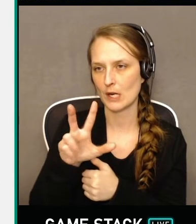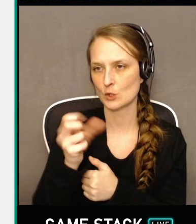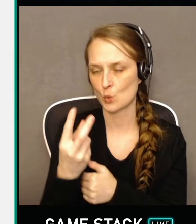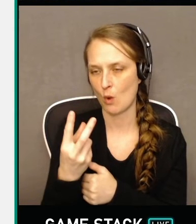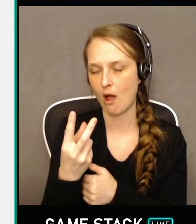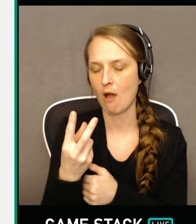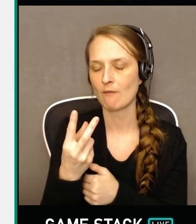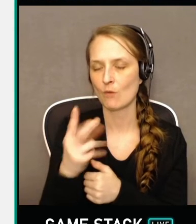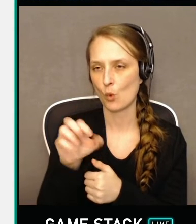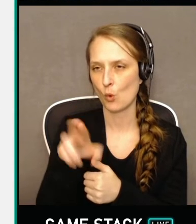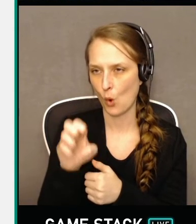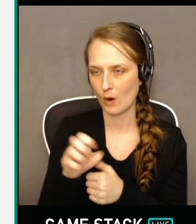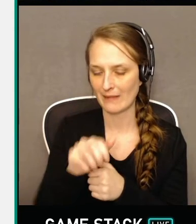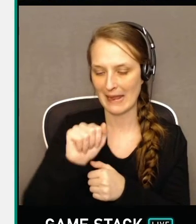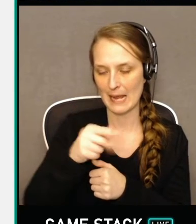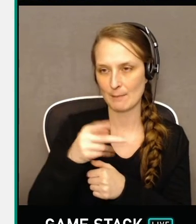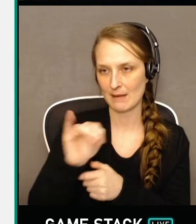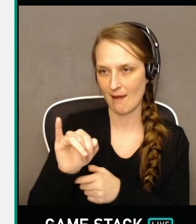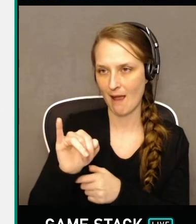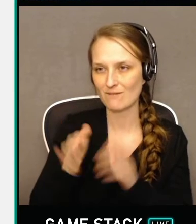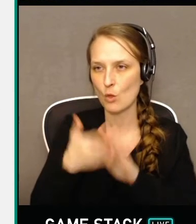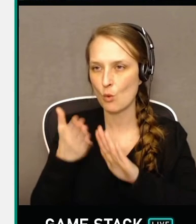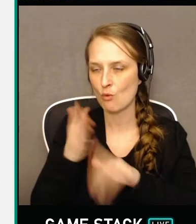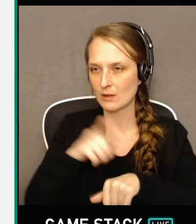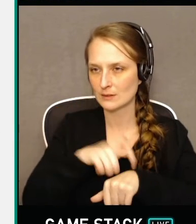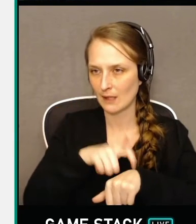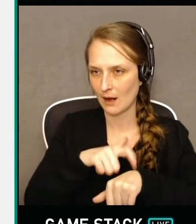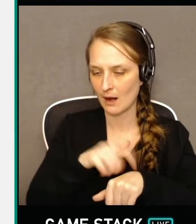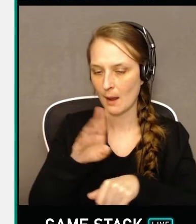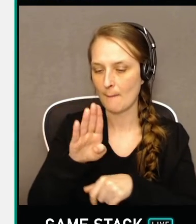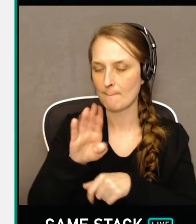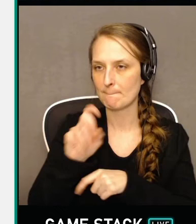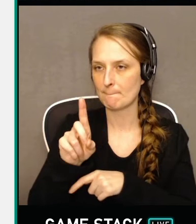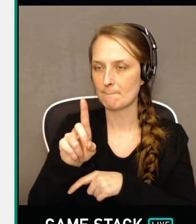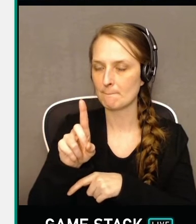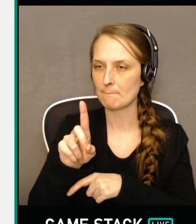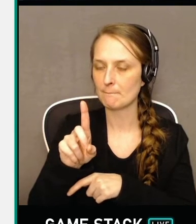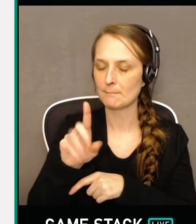These are the API headers for the runtime, the debug layer D3DConfig.